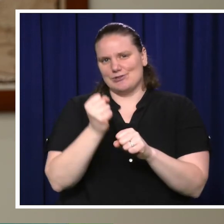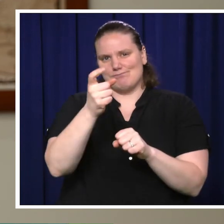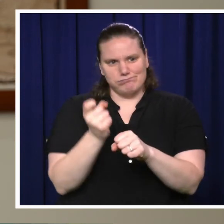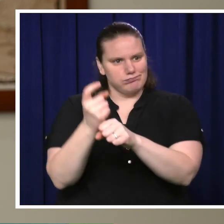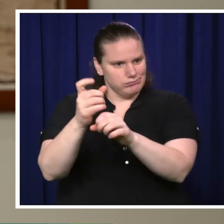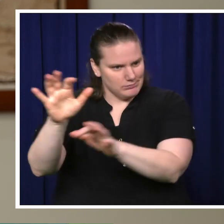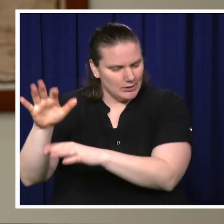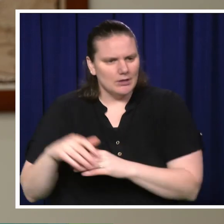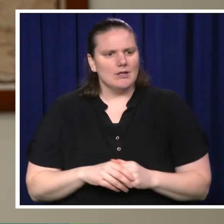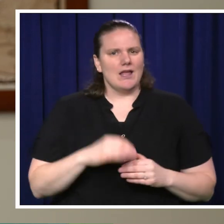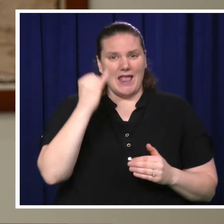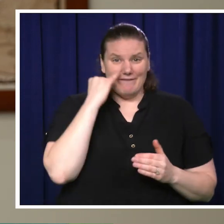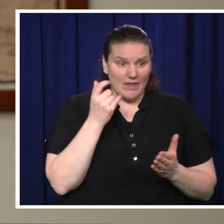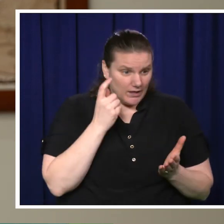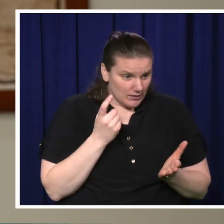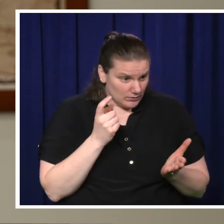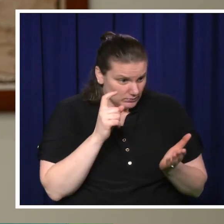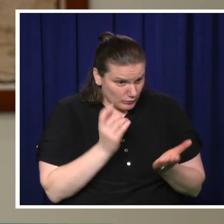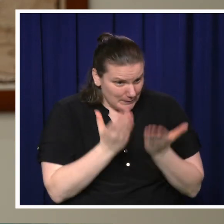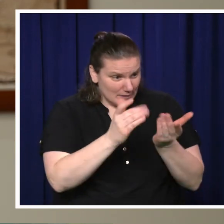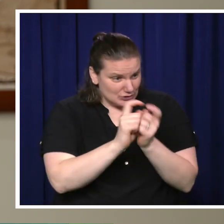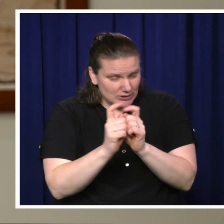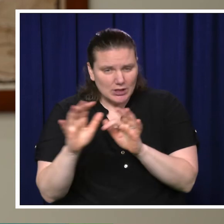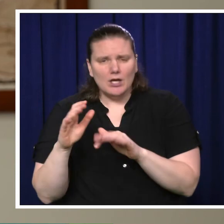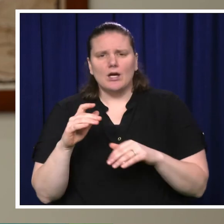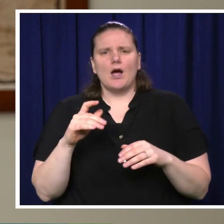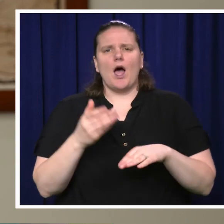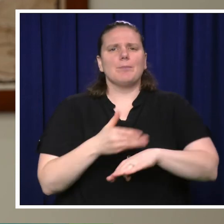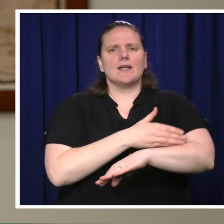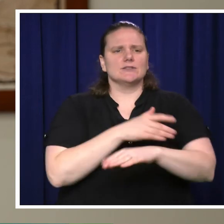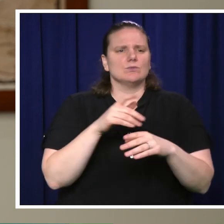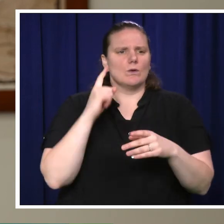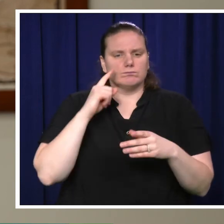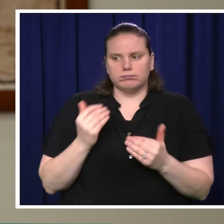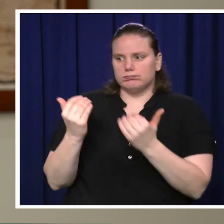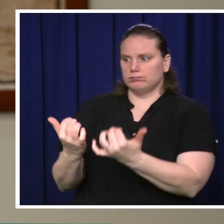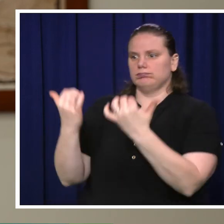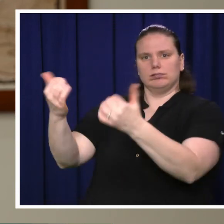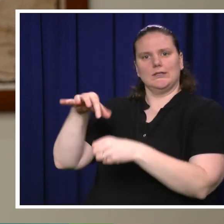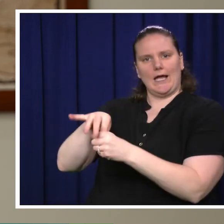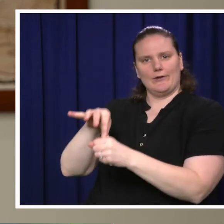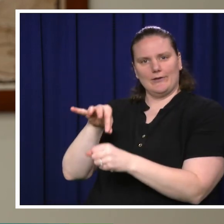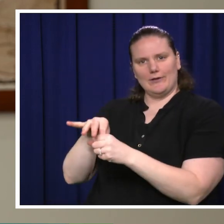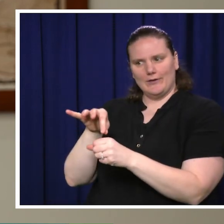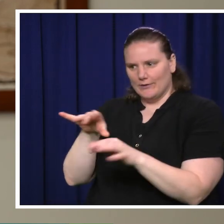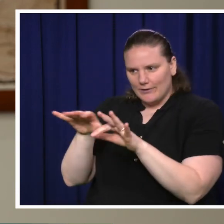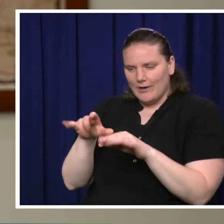If the commission recommends changes to the charter, those updates will go before the voters countywide during a general election.